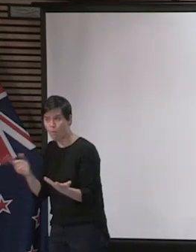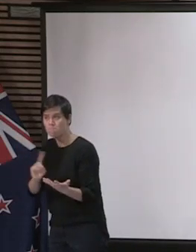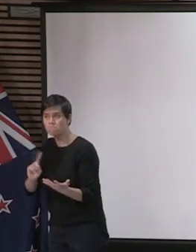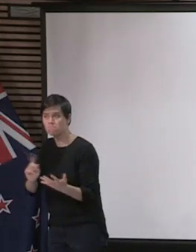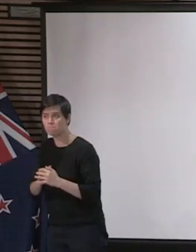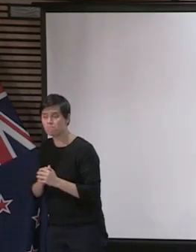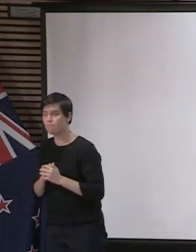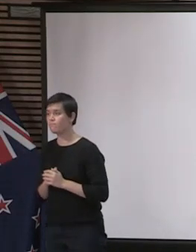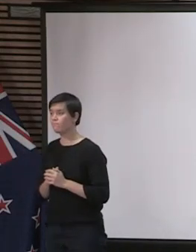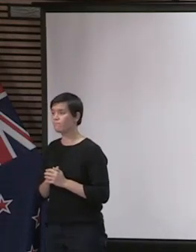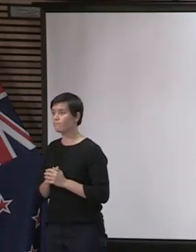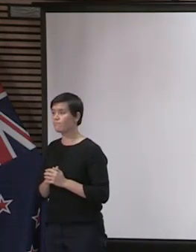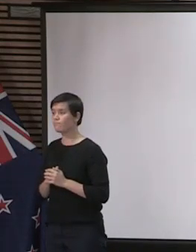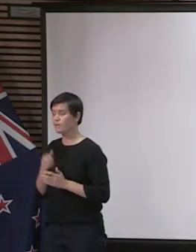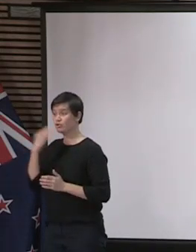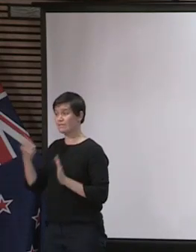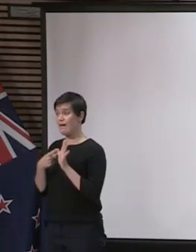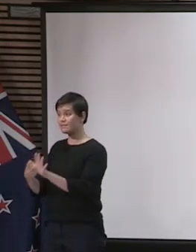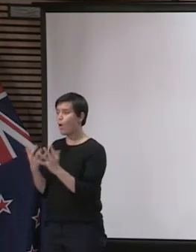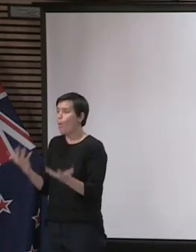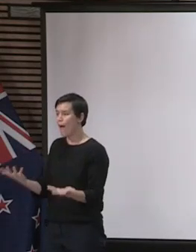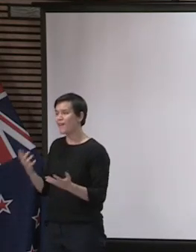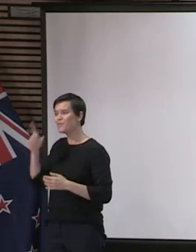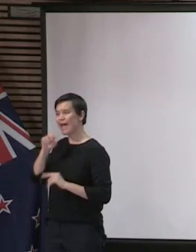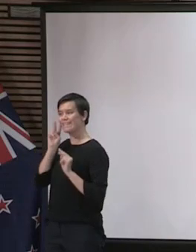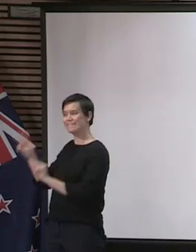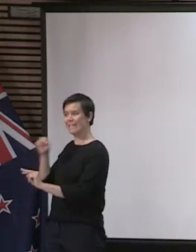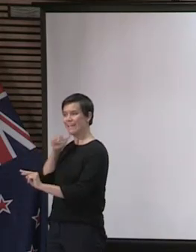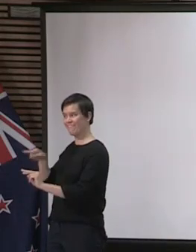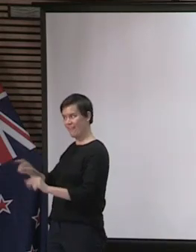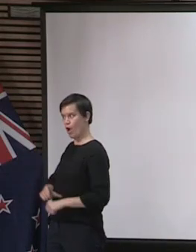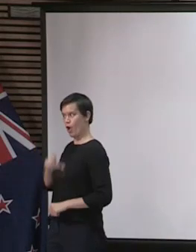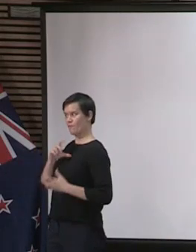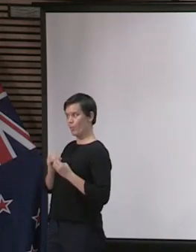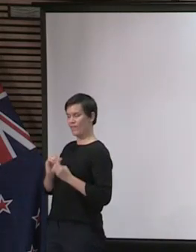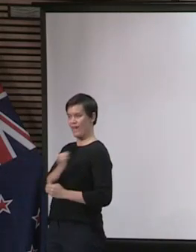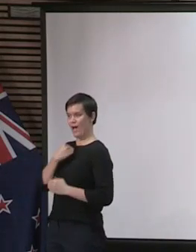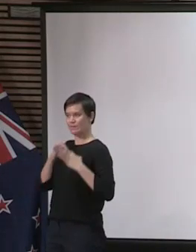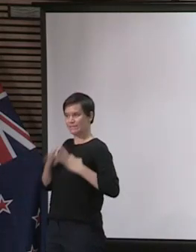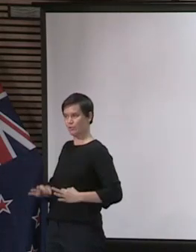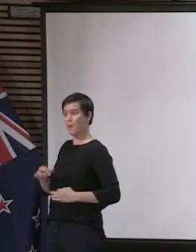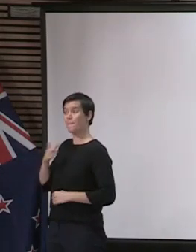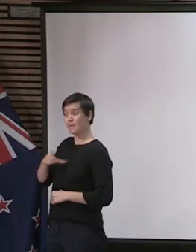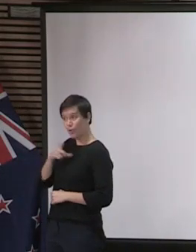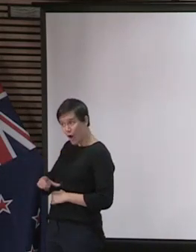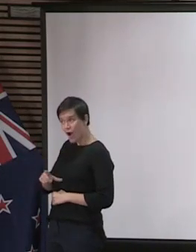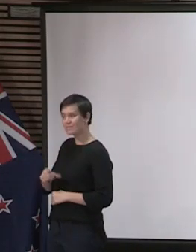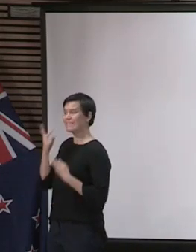PRIME MINISTER JACINDA ARDERN: That is a very good question. It is very difficult, but one of the things that you look for of course is the level of